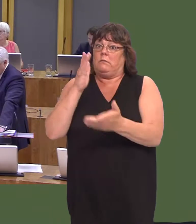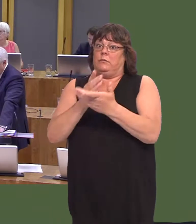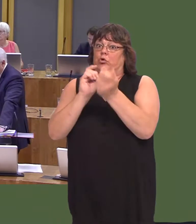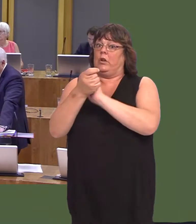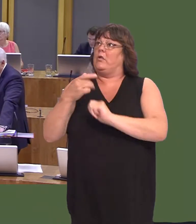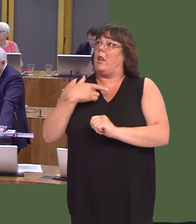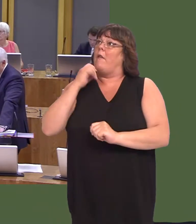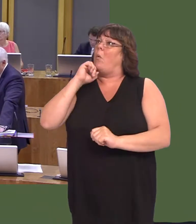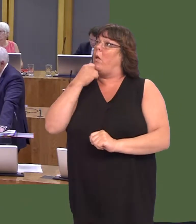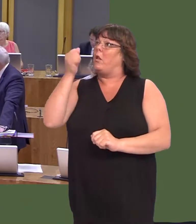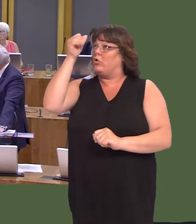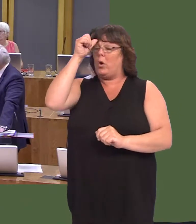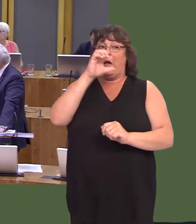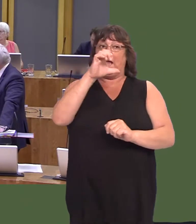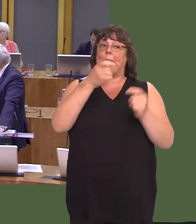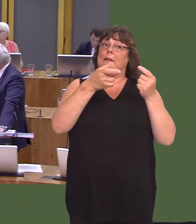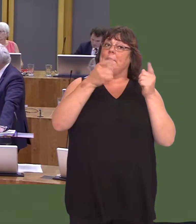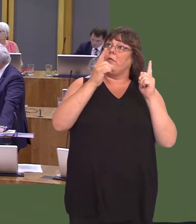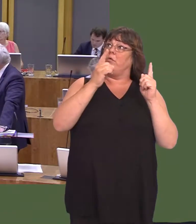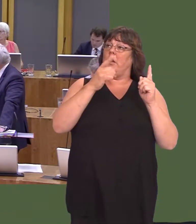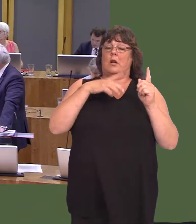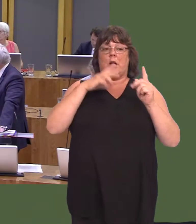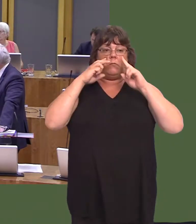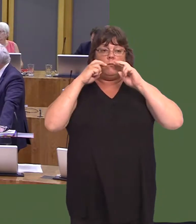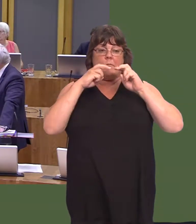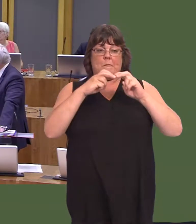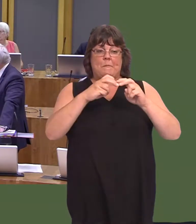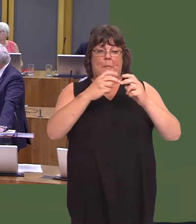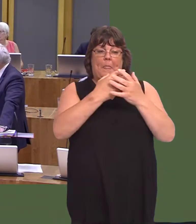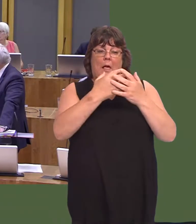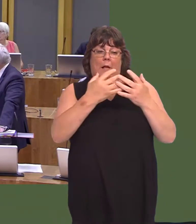As you know, the Cabinet Secretary is currently considering the very large number of responses